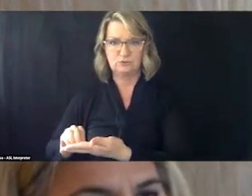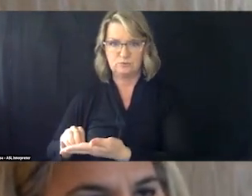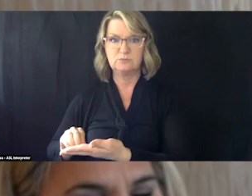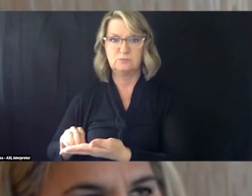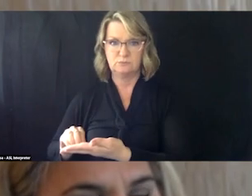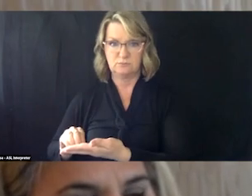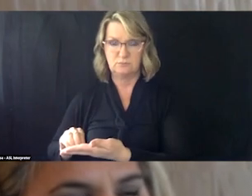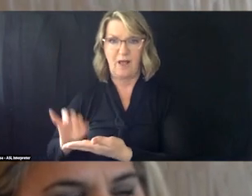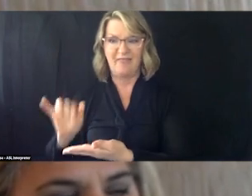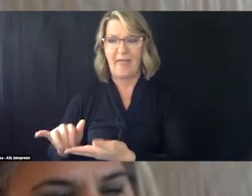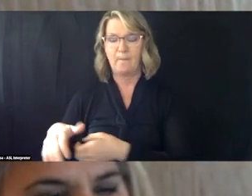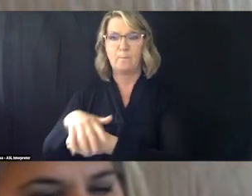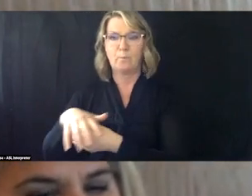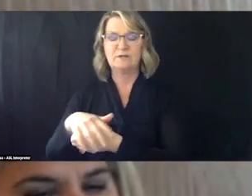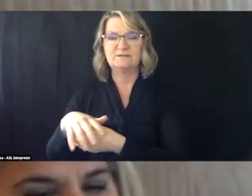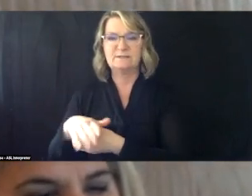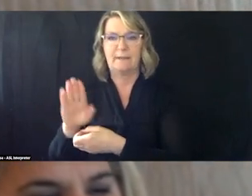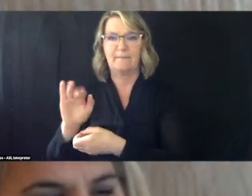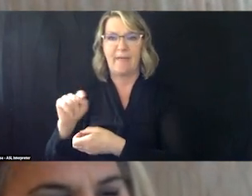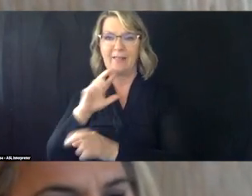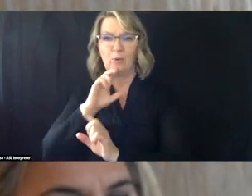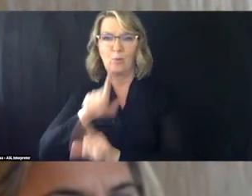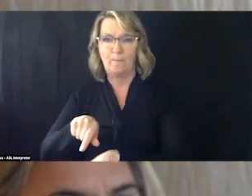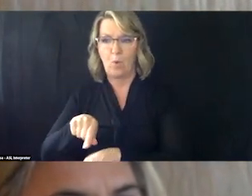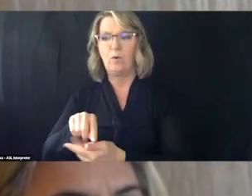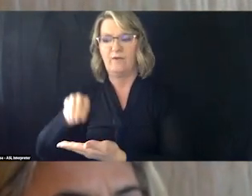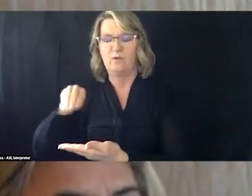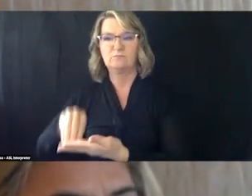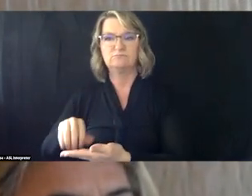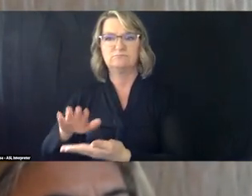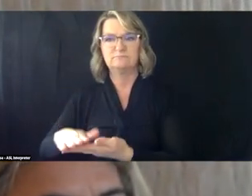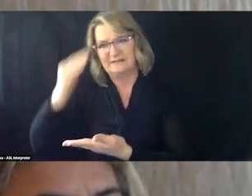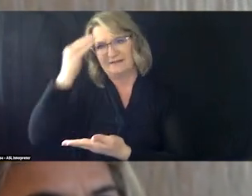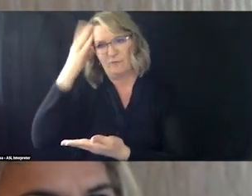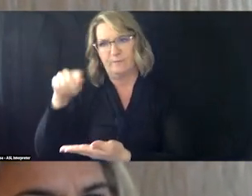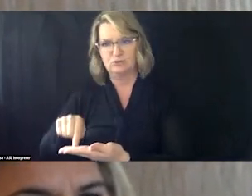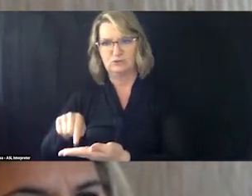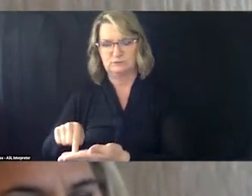that was logged on the precinct ballot report as a misread about they'll log that information here